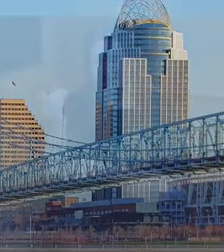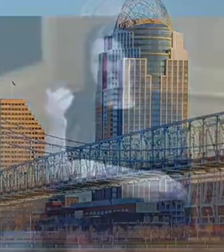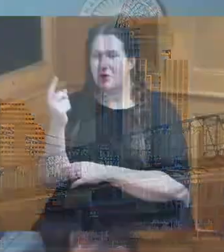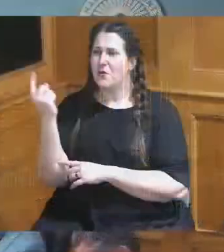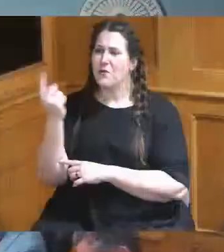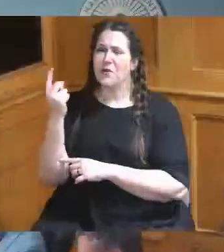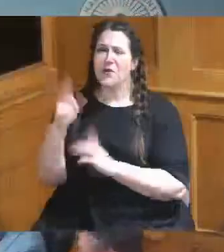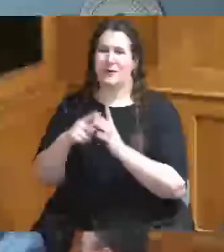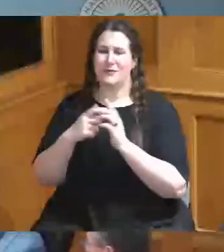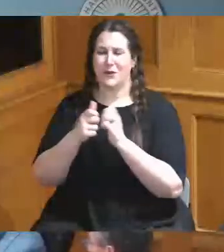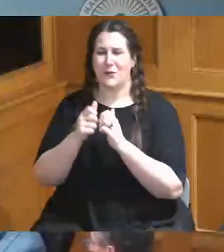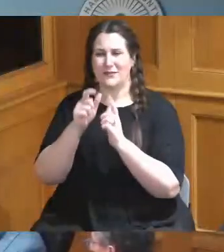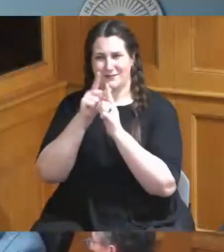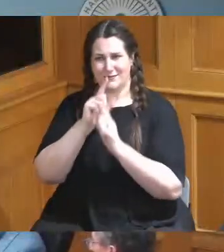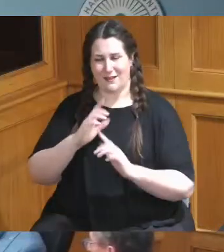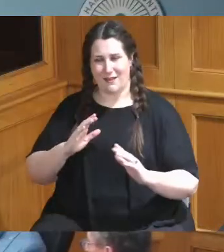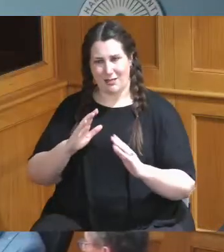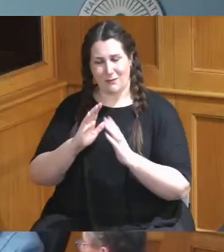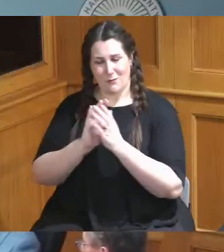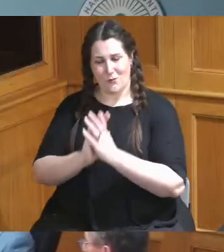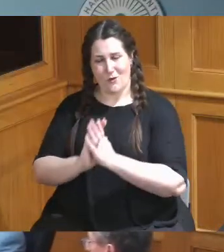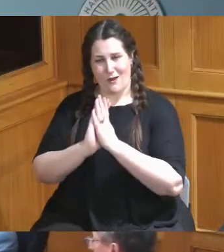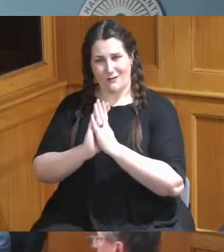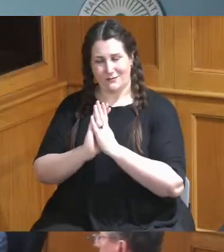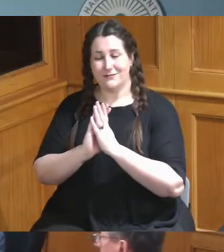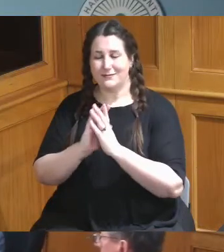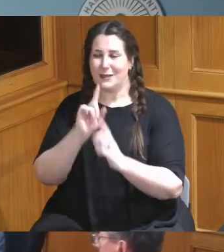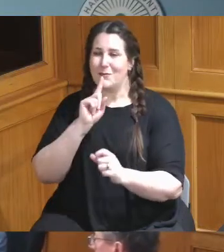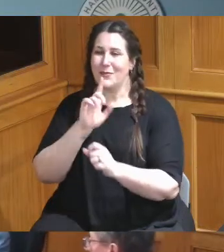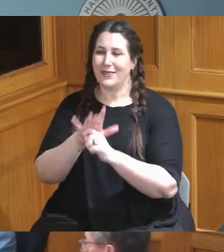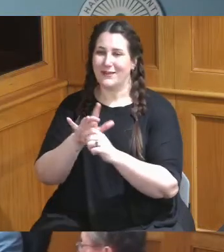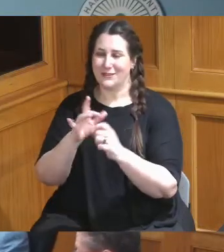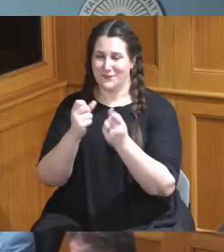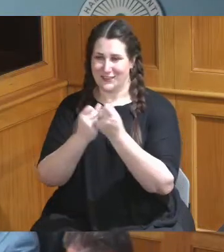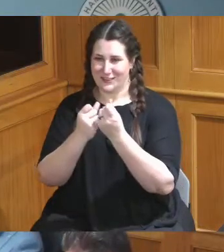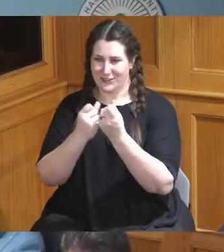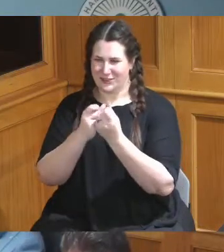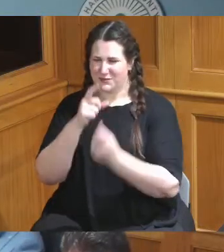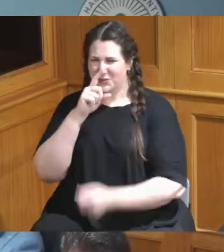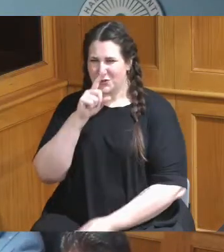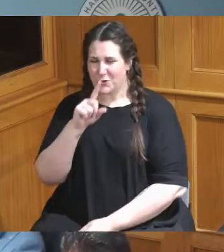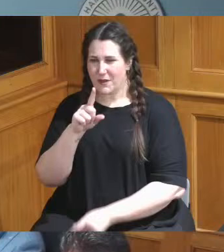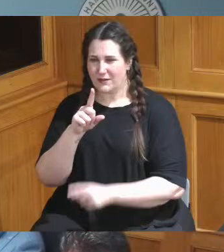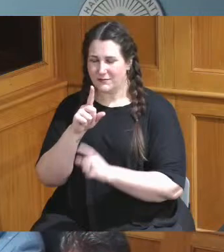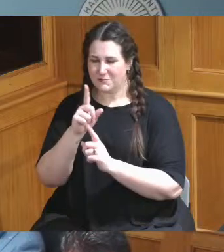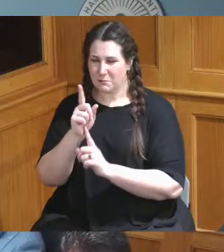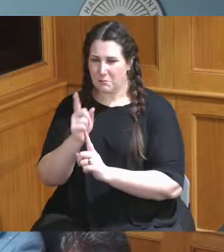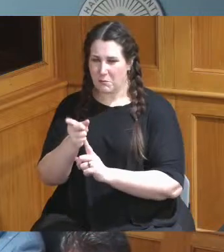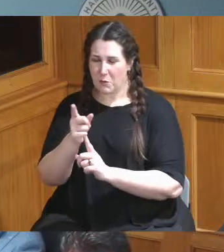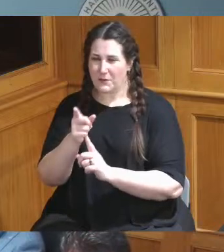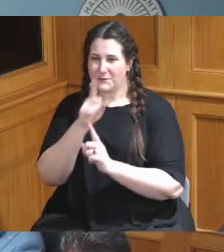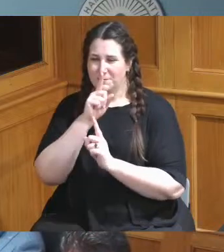with silent prayer and a pledge of allegiance. If you could take a moment for silent prayer.